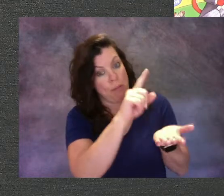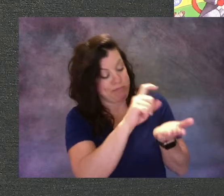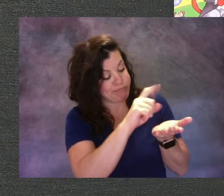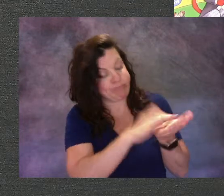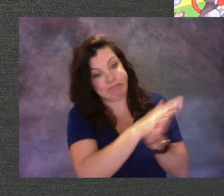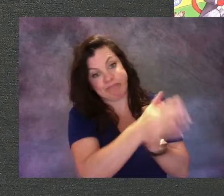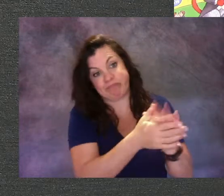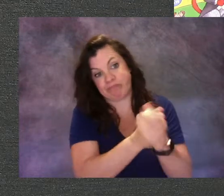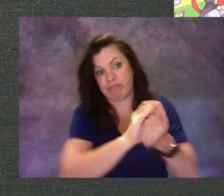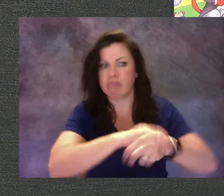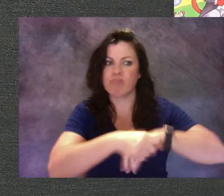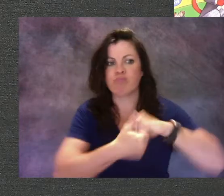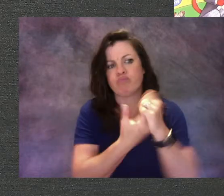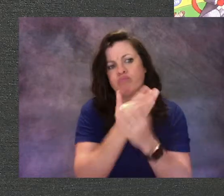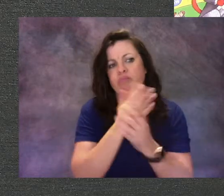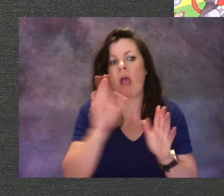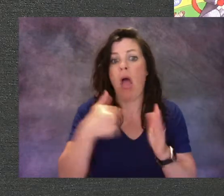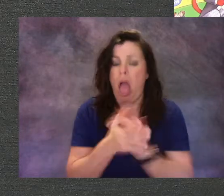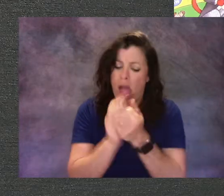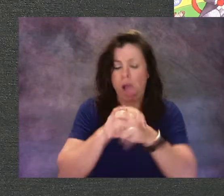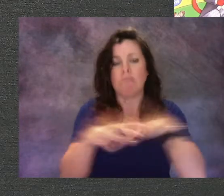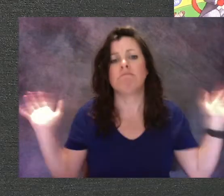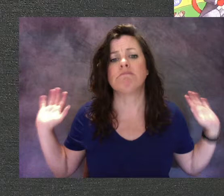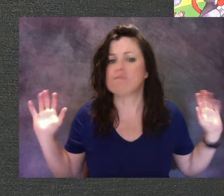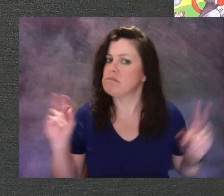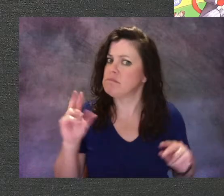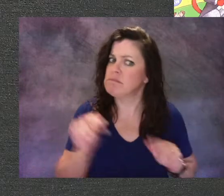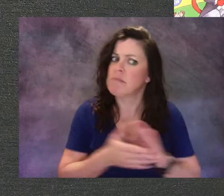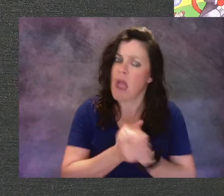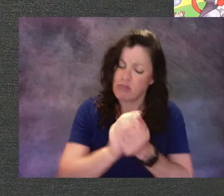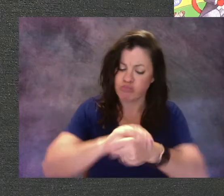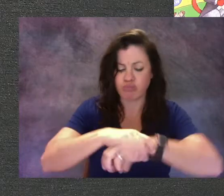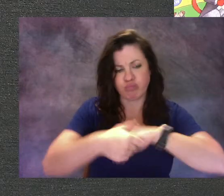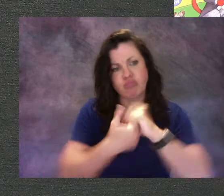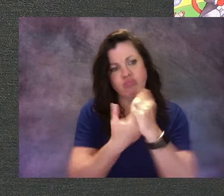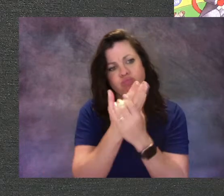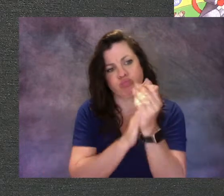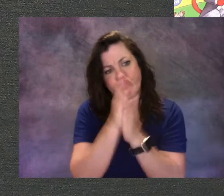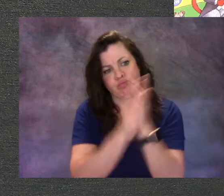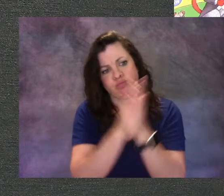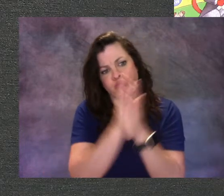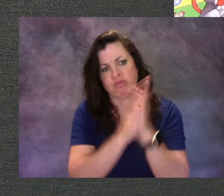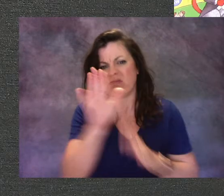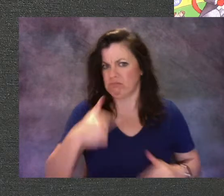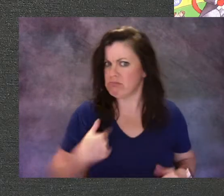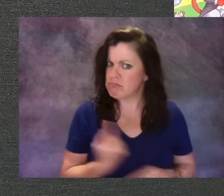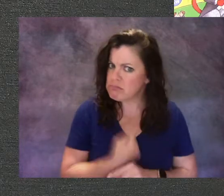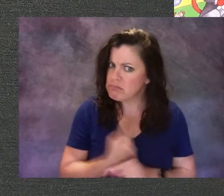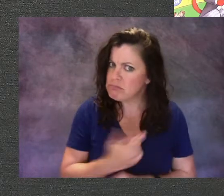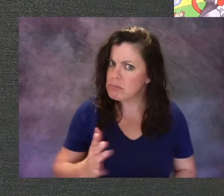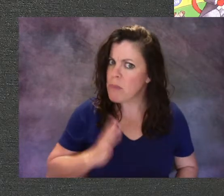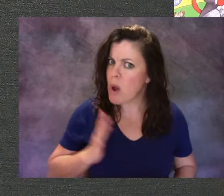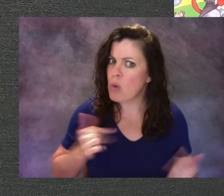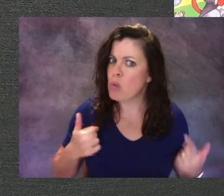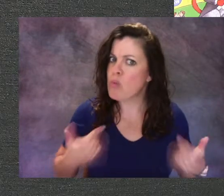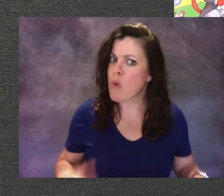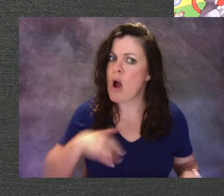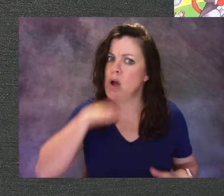and I'm gonna scrub, okay? Well, I'm using good manners 'cause I don't want to spread my germs. So I'm gonna get between my fingers,